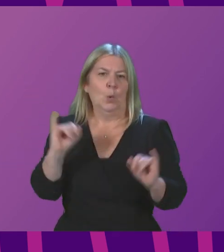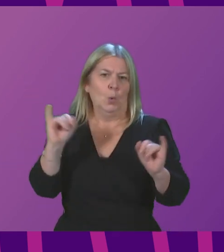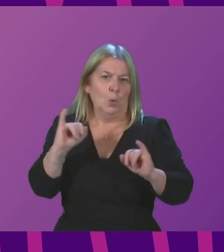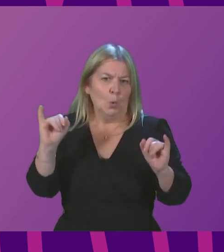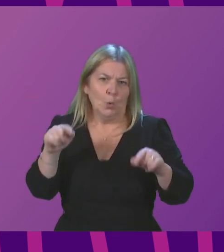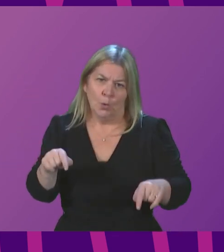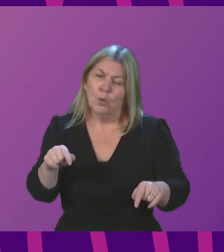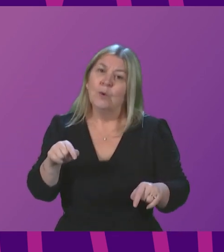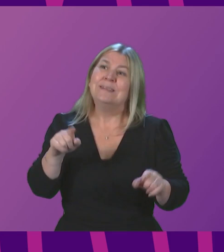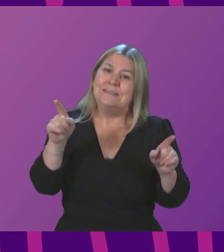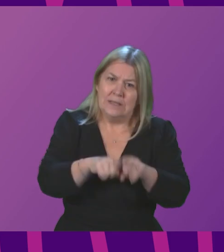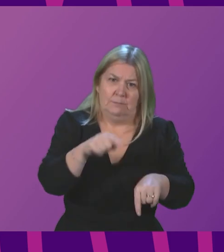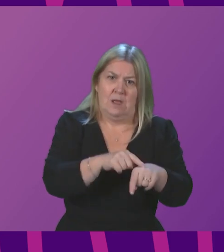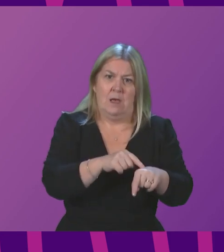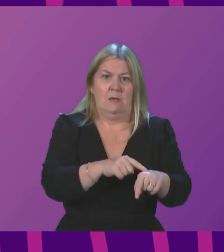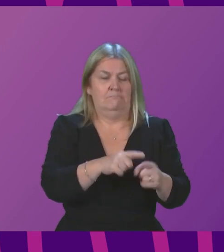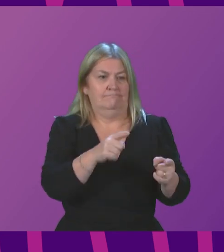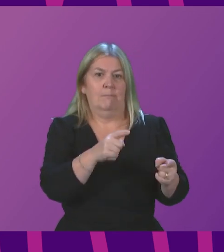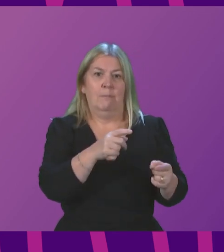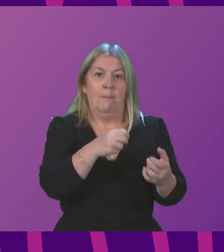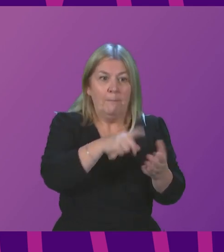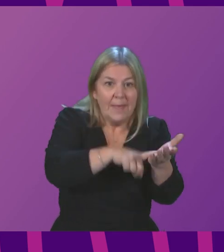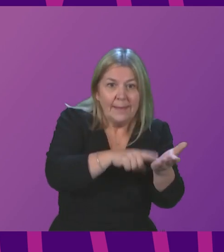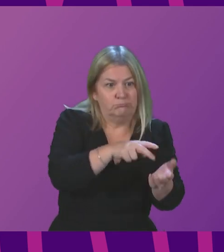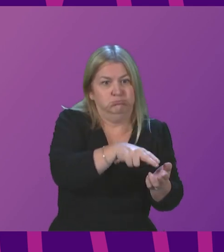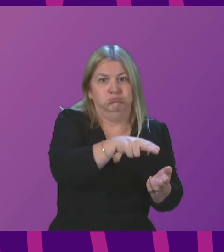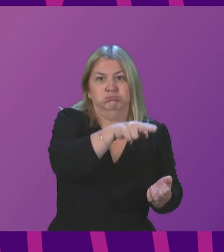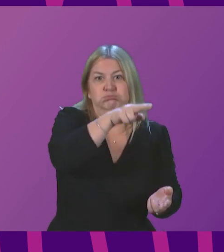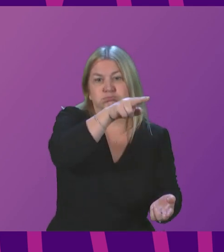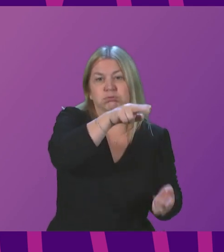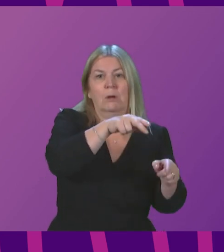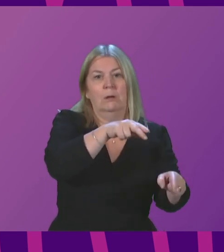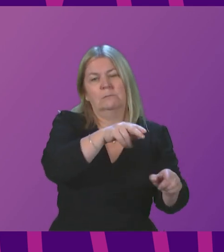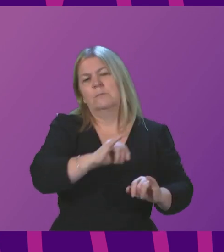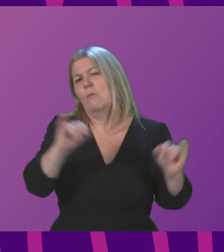of rising prices and rising energy bills. It is important that we do not quickly forget